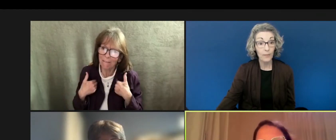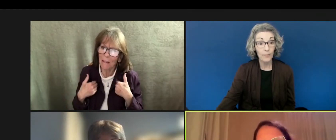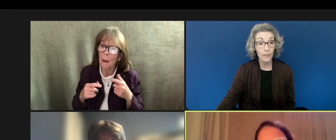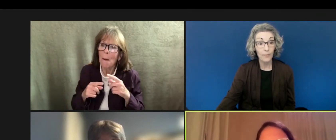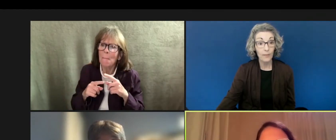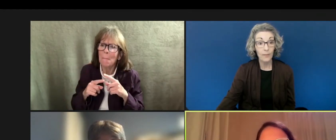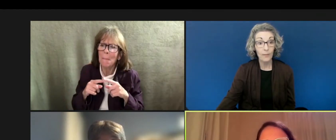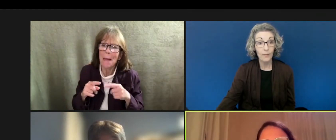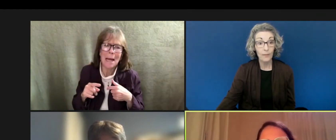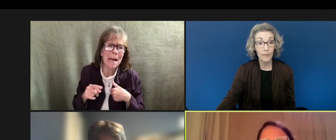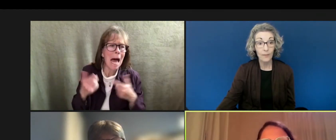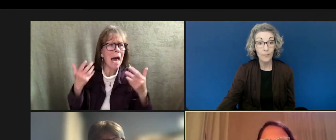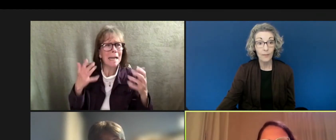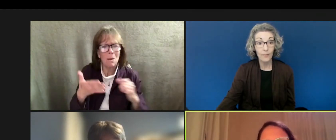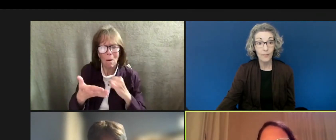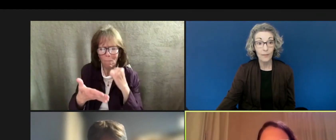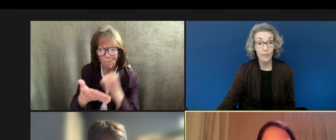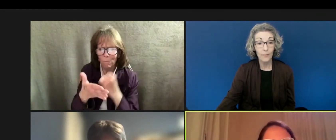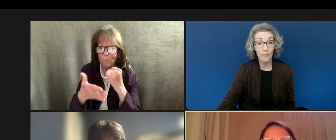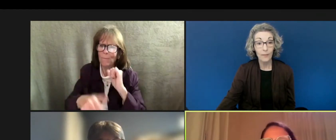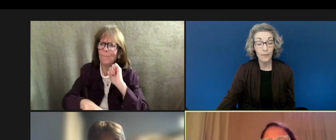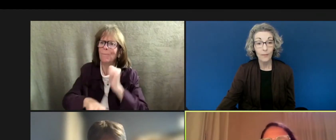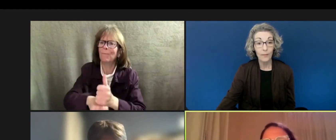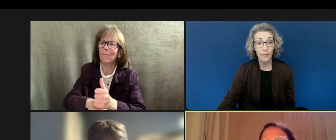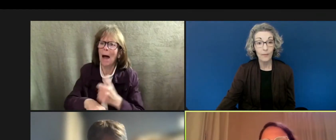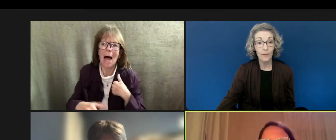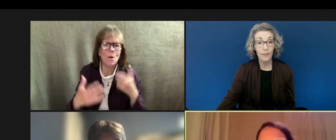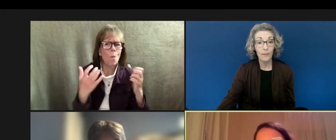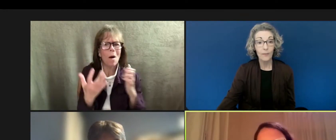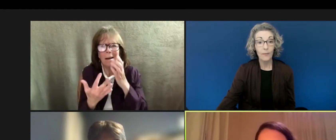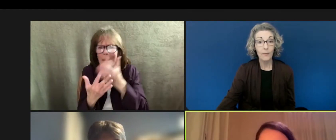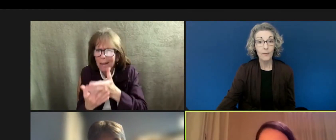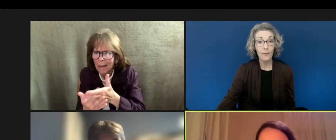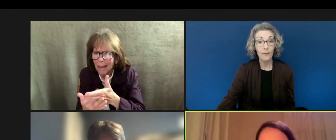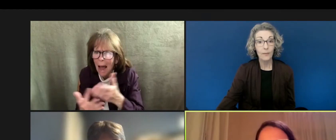I don't want it in my file, I don't really want everyone to know about it.